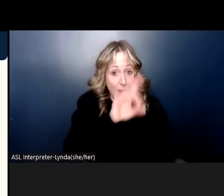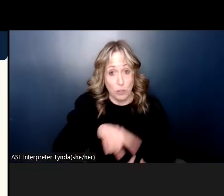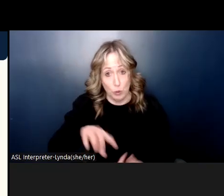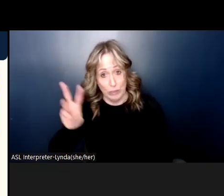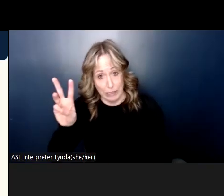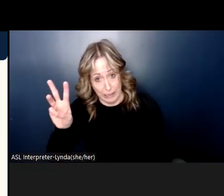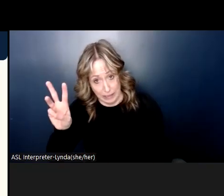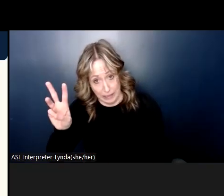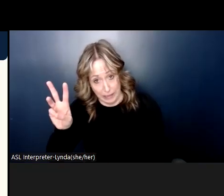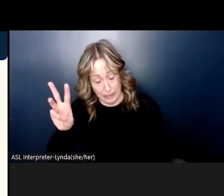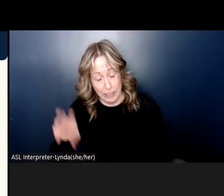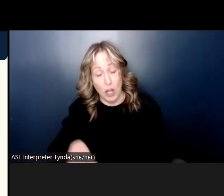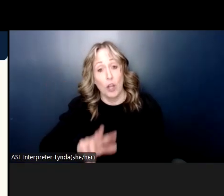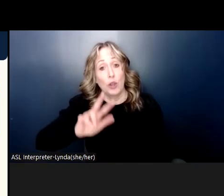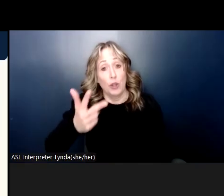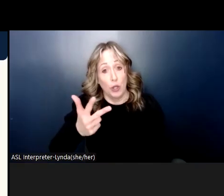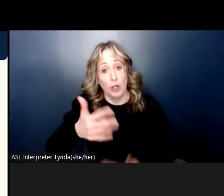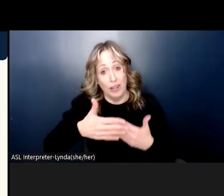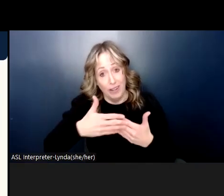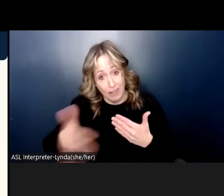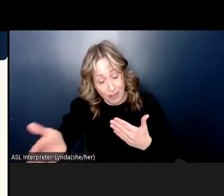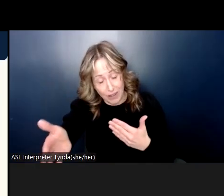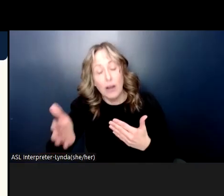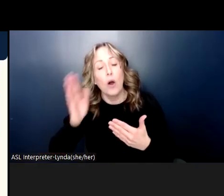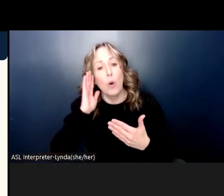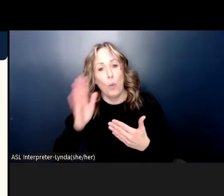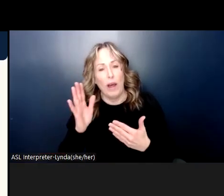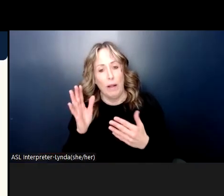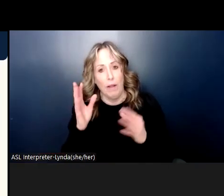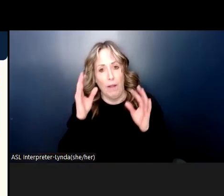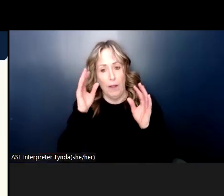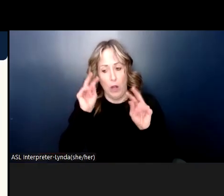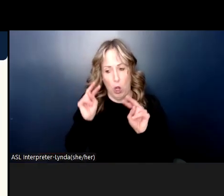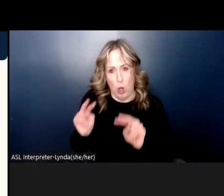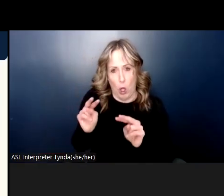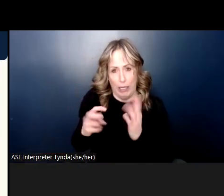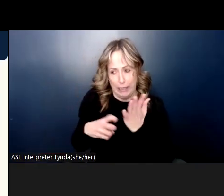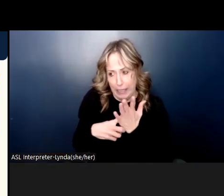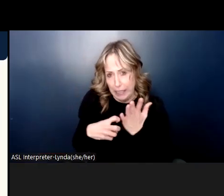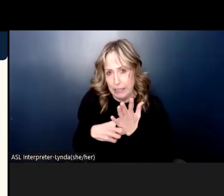and then from week three and beyond, we will consider the number of tickets coming in and the complexity of tickets coming in,